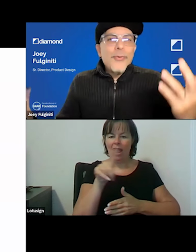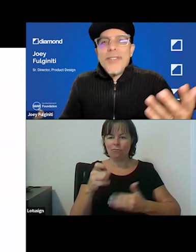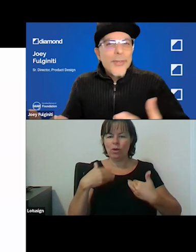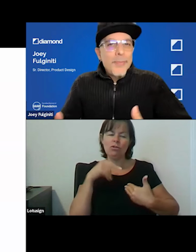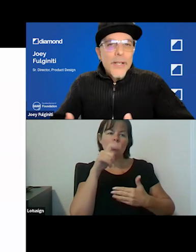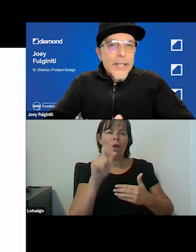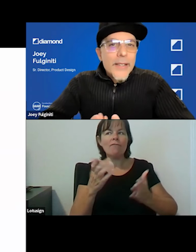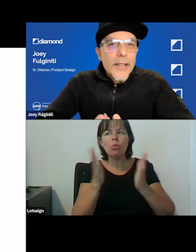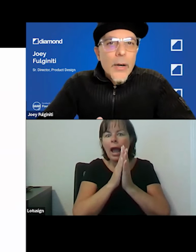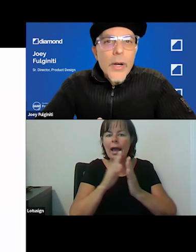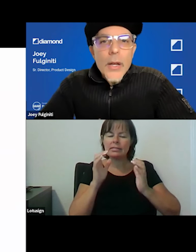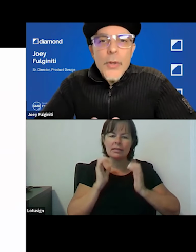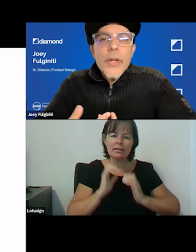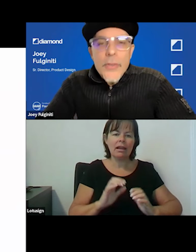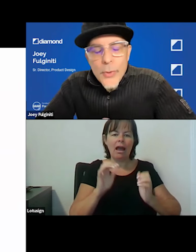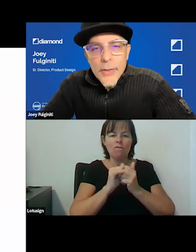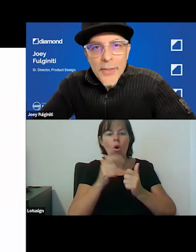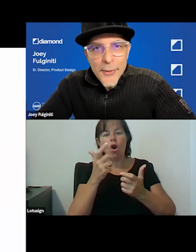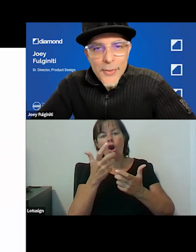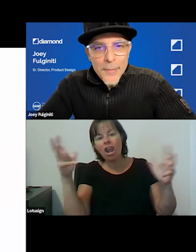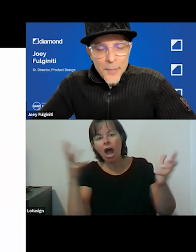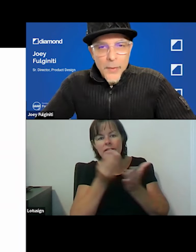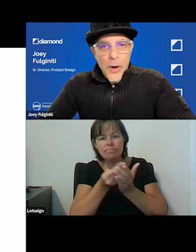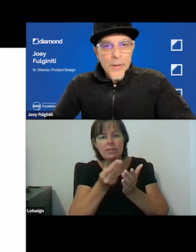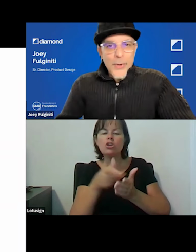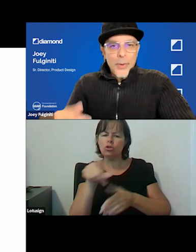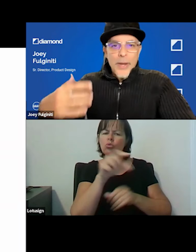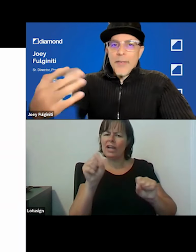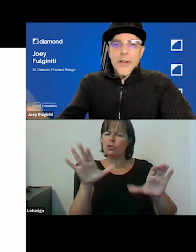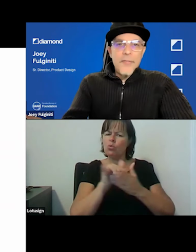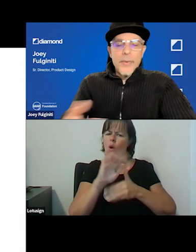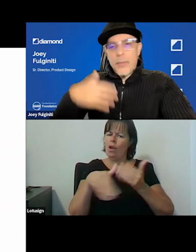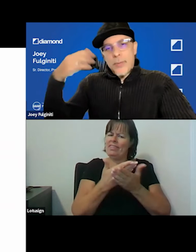research budget you know you can do this stuff on your own and we have a lot of fun with it we bring